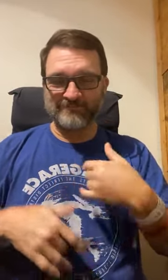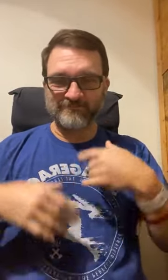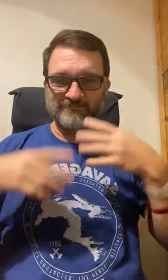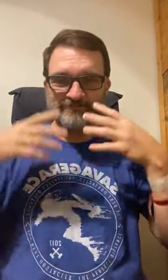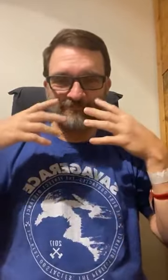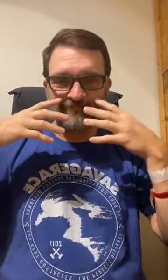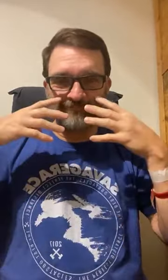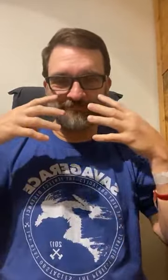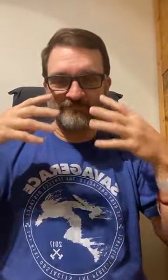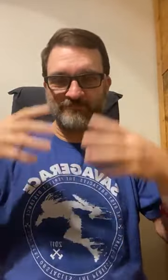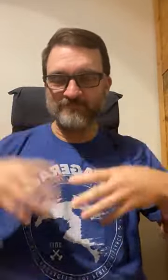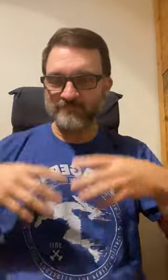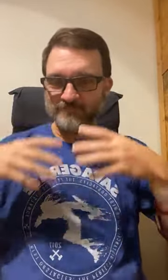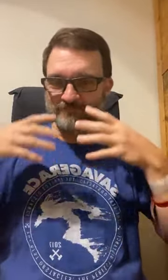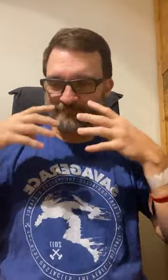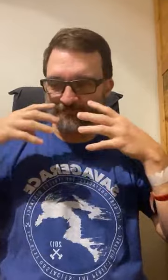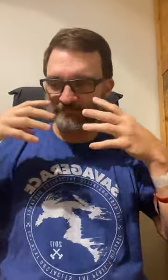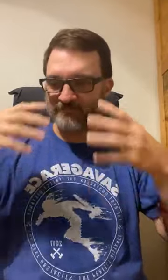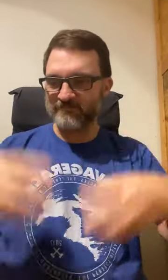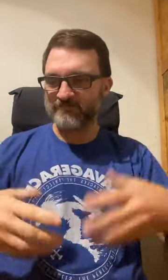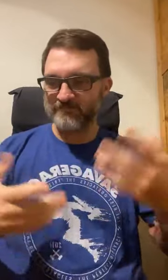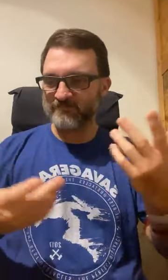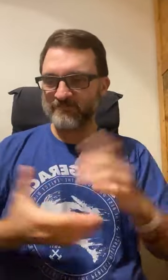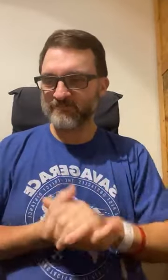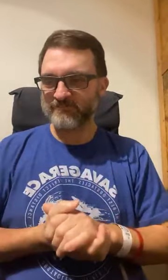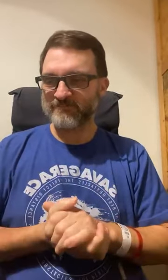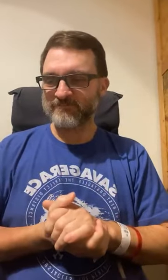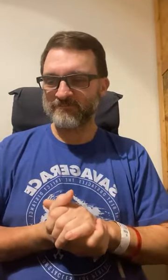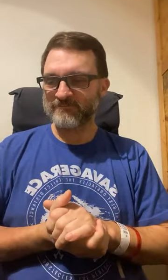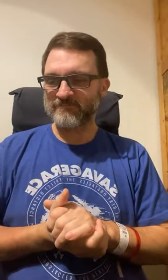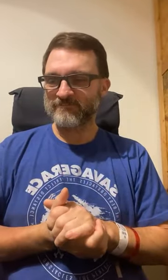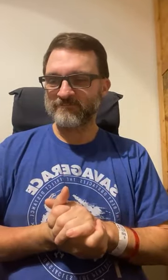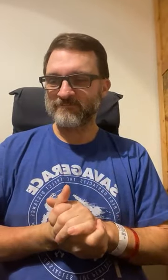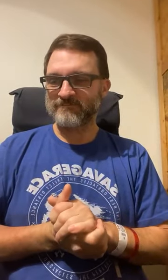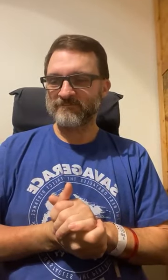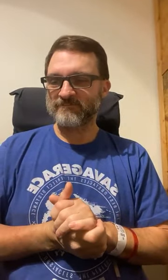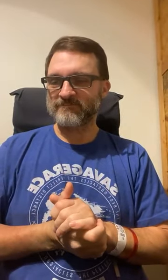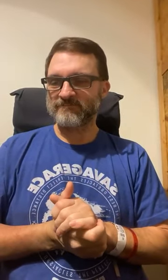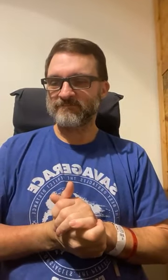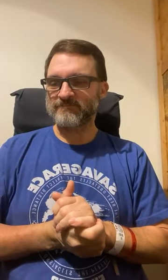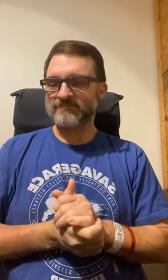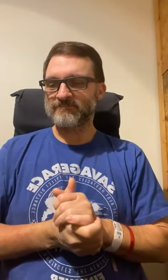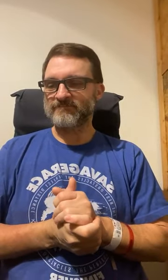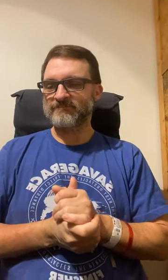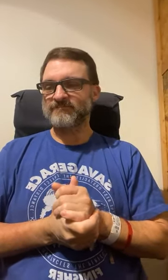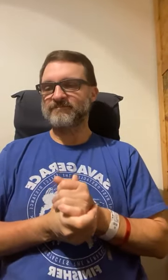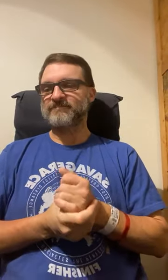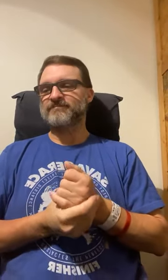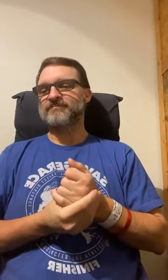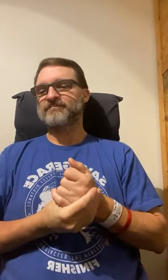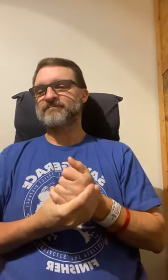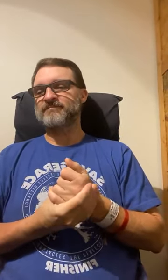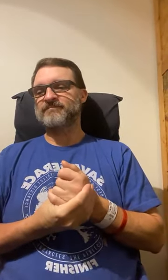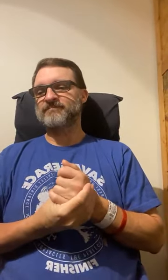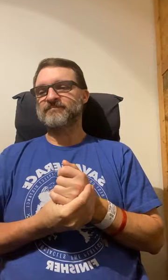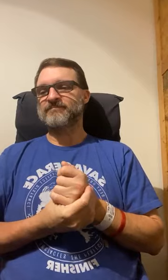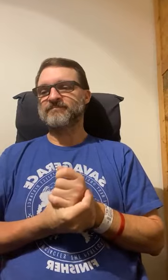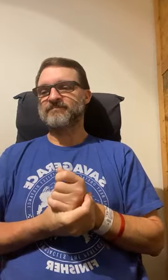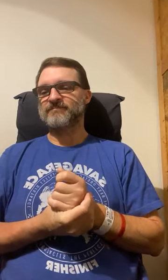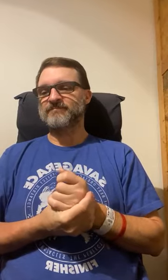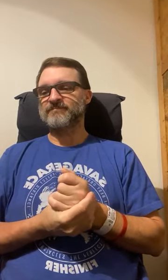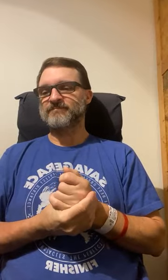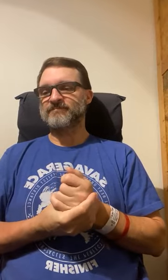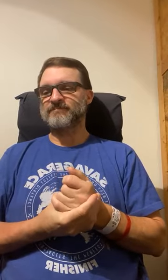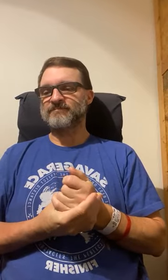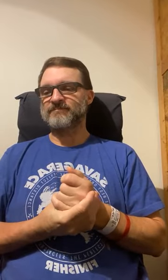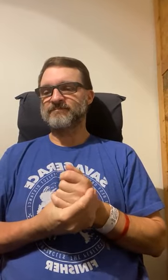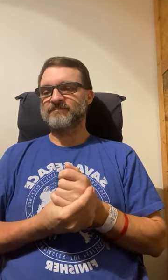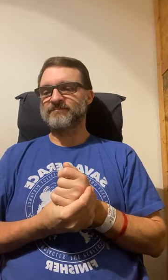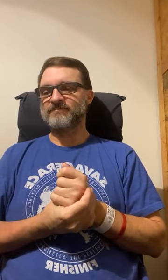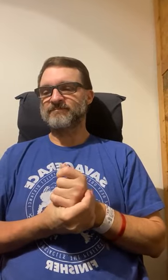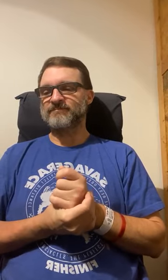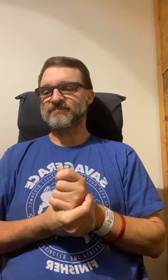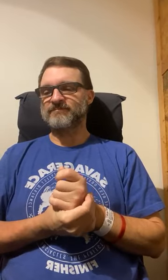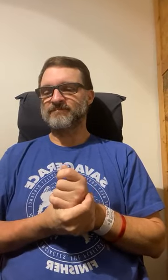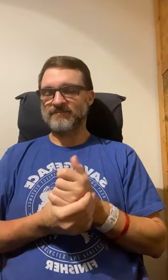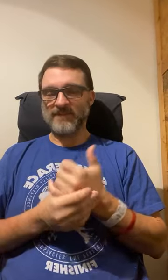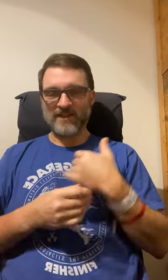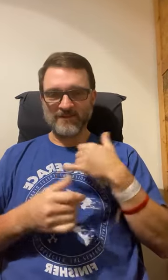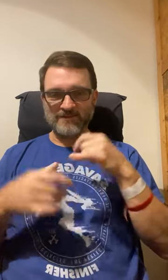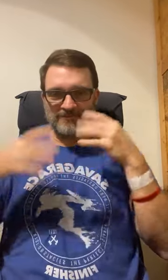I bursted into tears